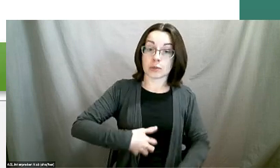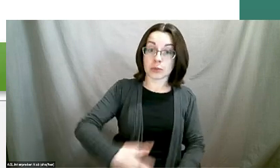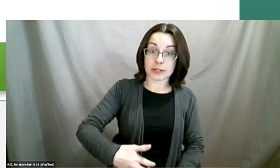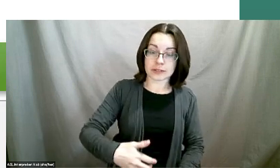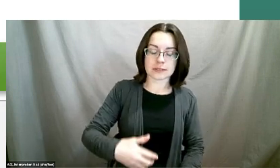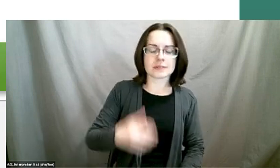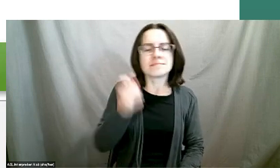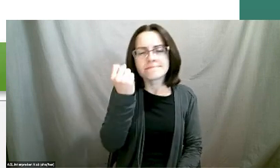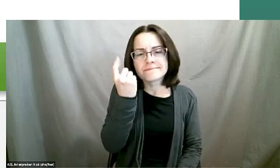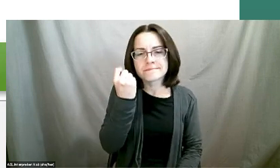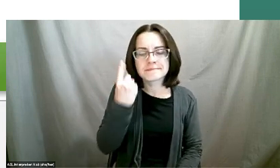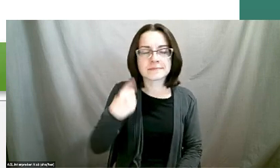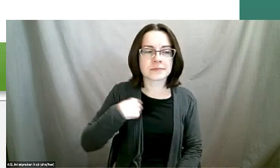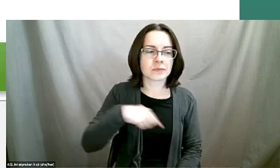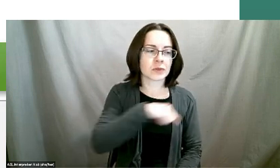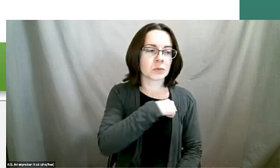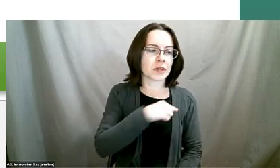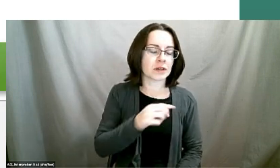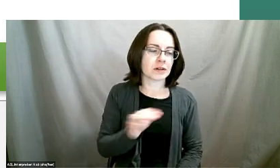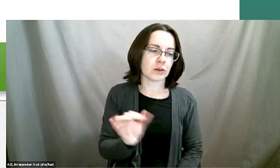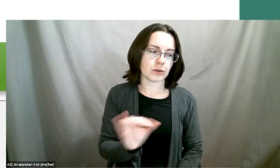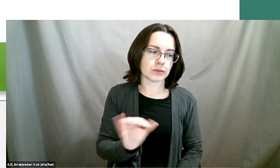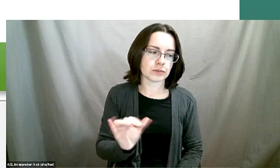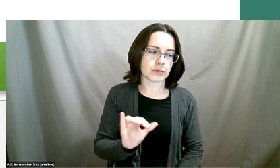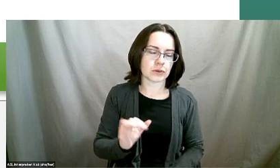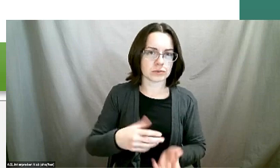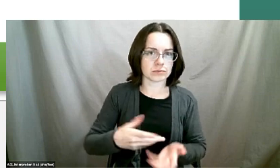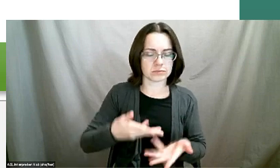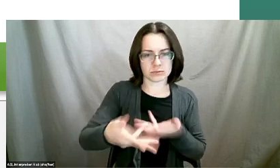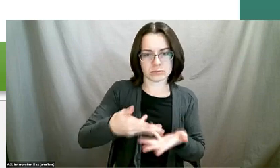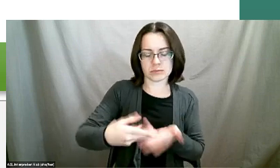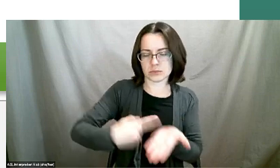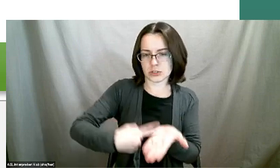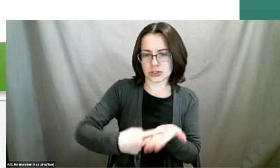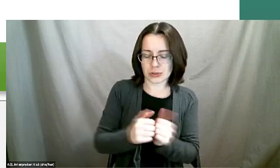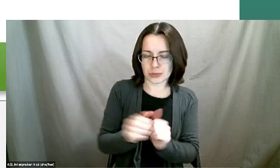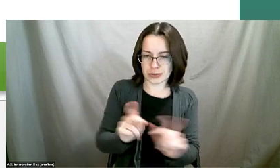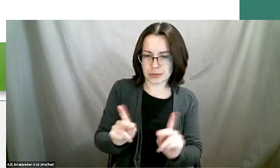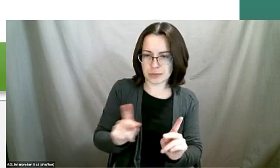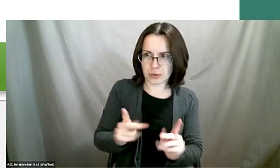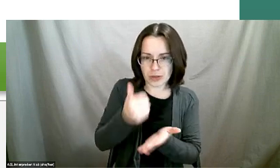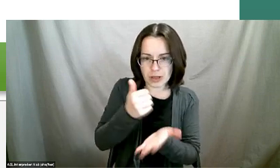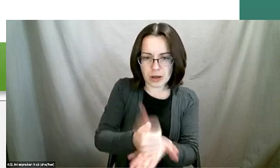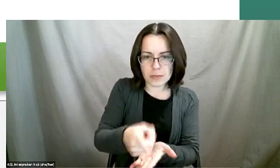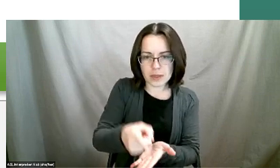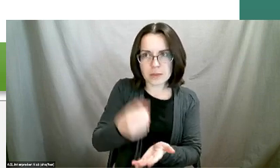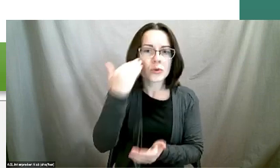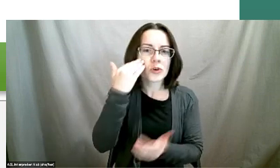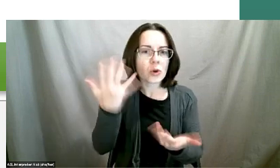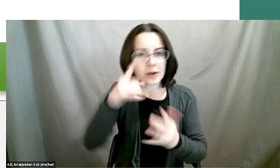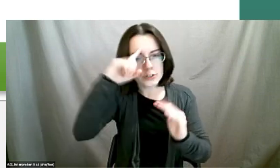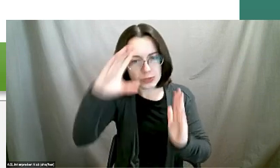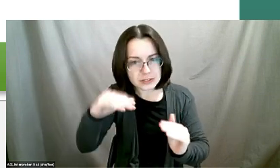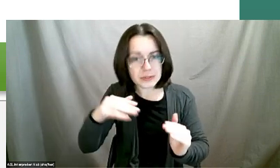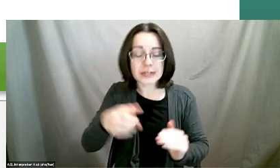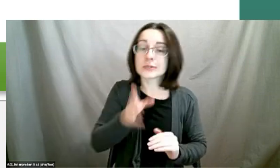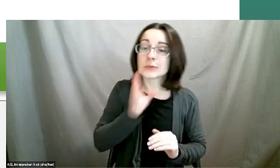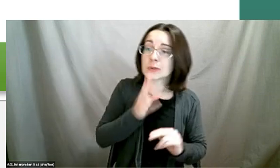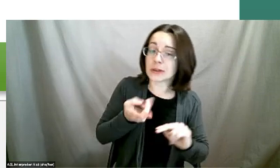Is just talking to people about what they're going to experience, that they are going to gain weight, that they're going to have possibly nausea and vomiting.